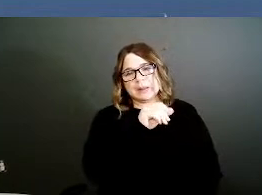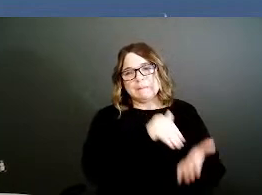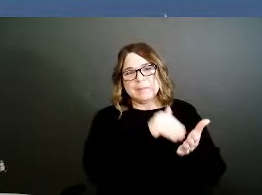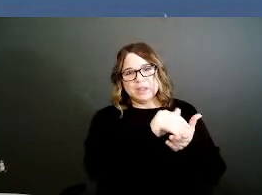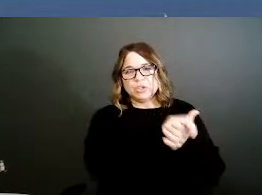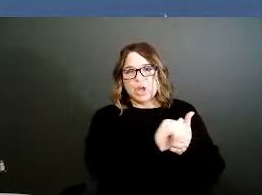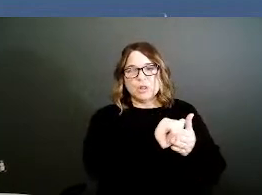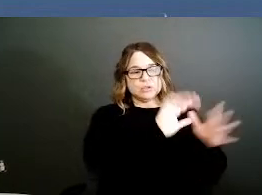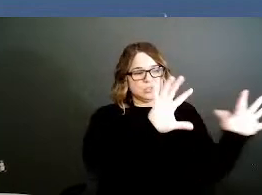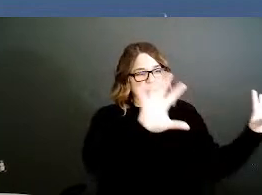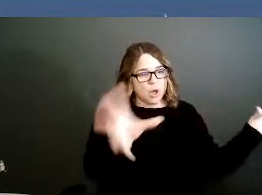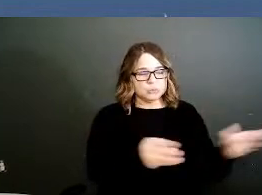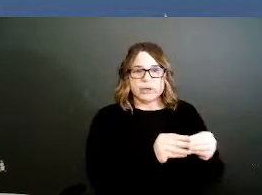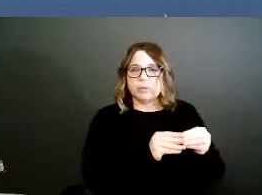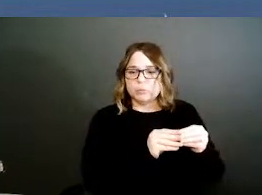SO, I URGE ALL OF YOU COUNCIL MEMBERS TO SUPPORT